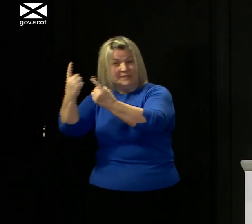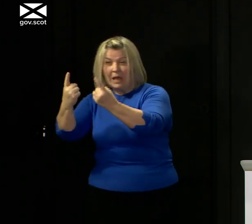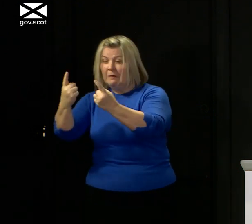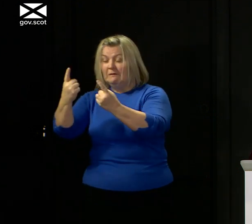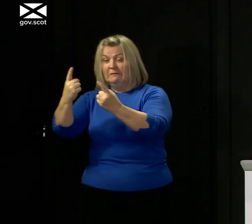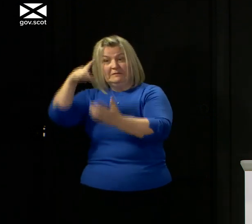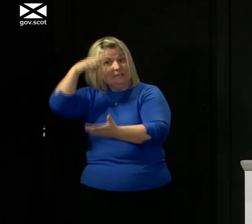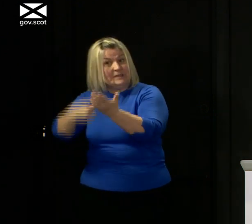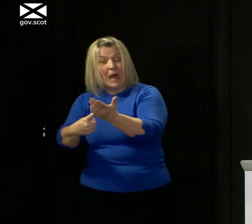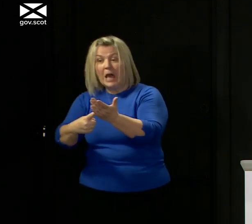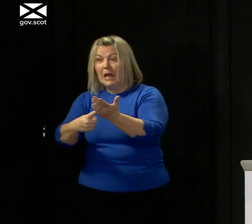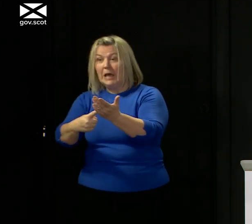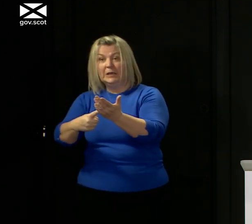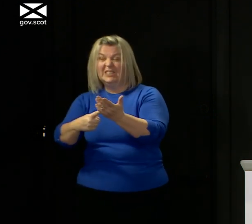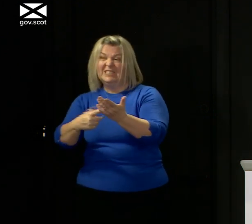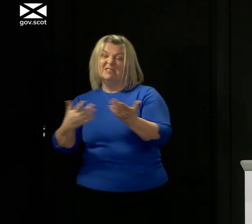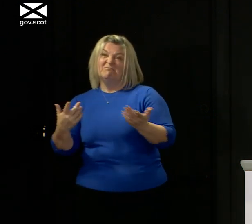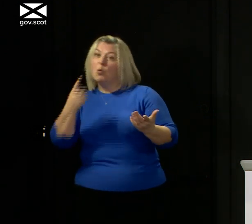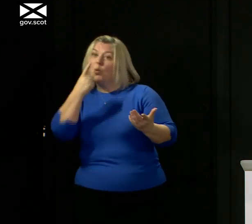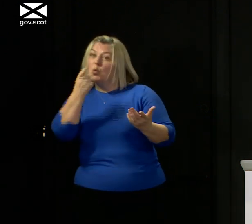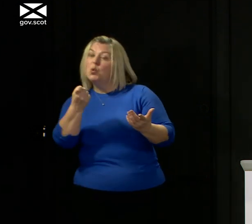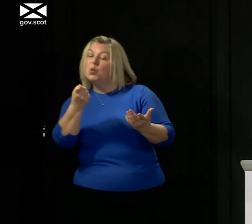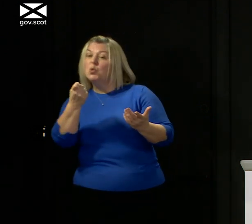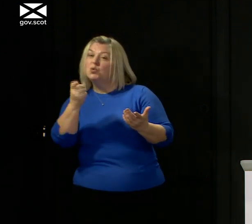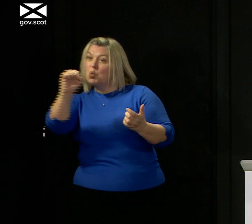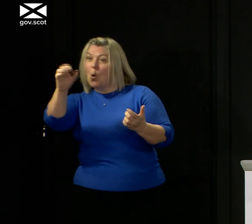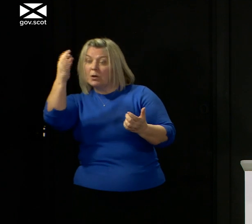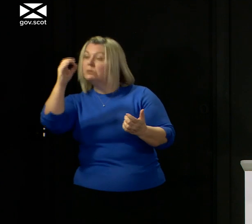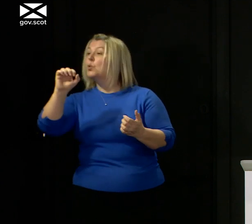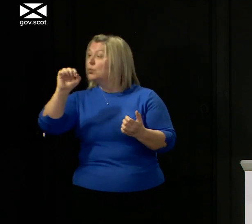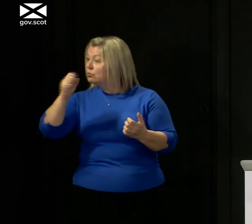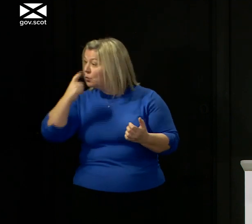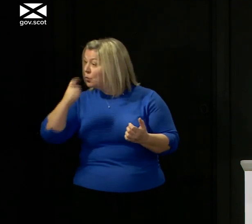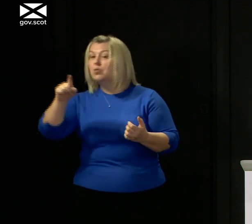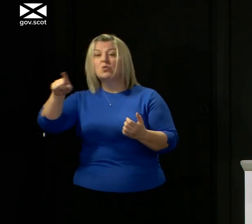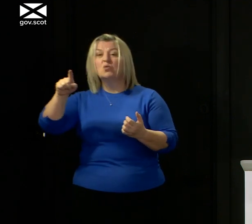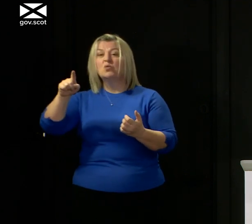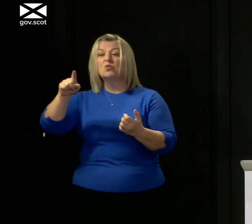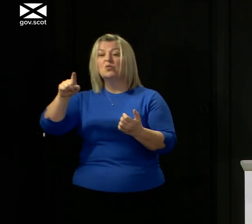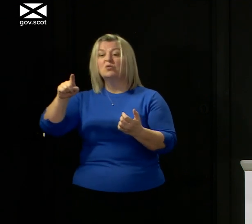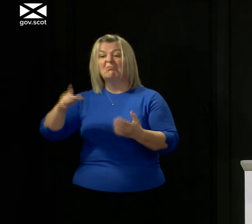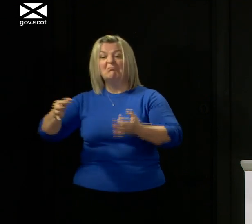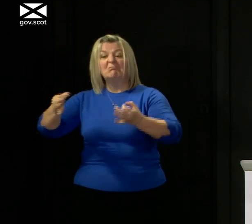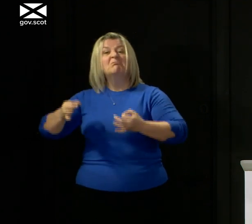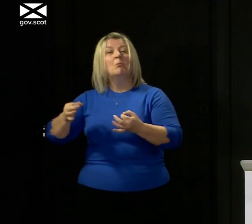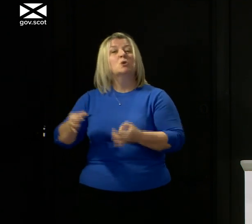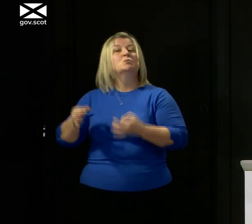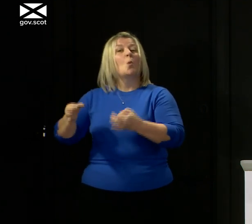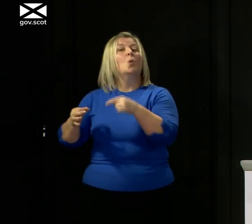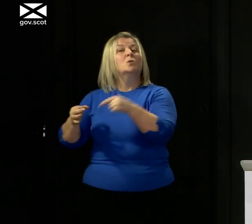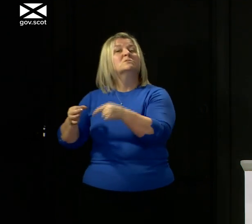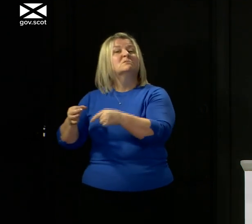decide within the parameters we say it whether and to what extent to increase the council tax so they have always had the ability to decide not to do that